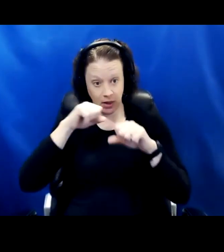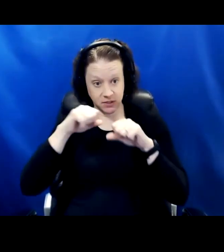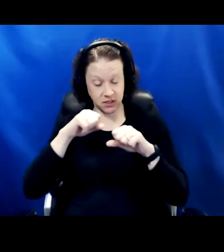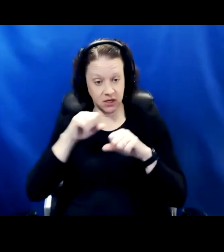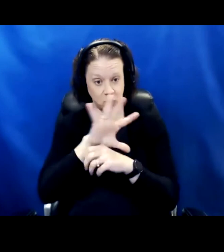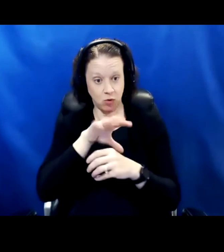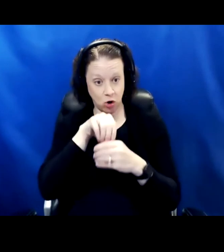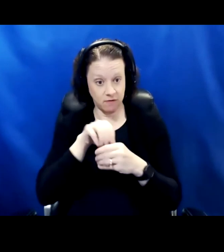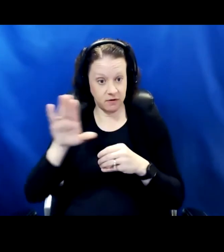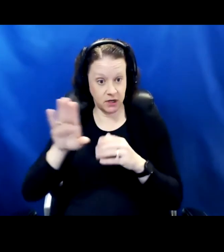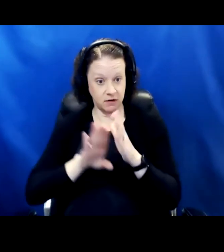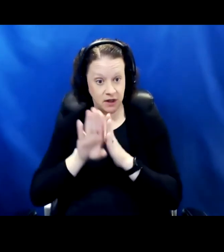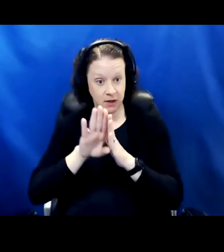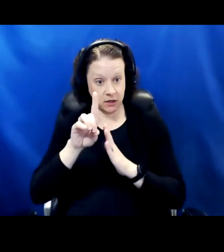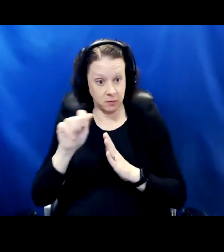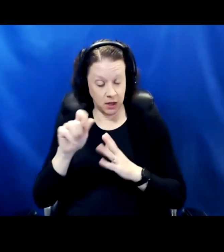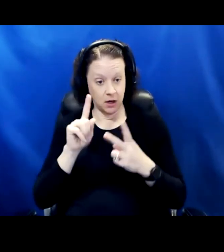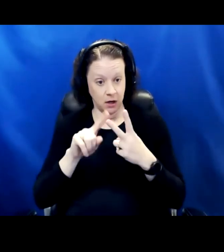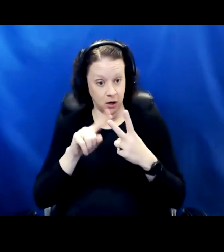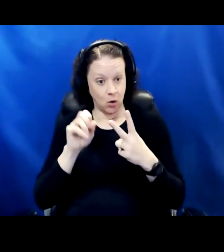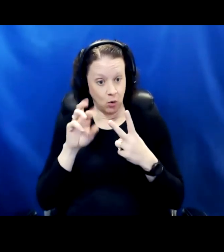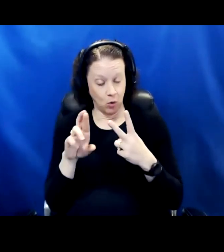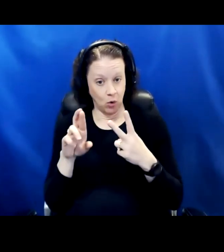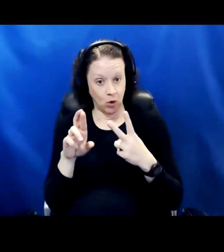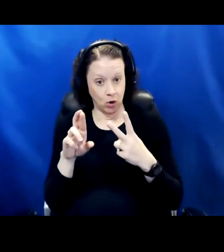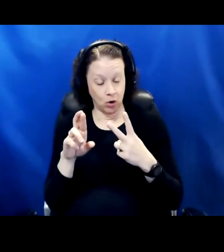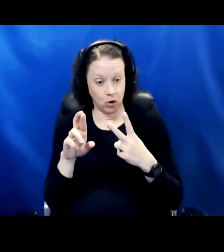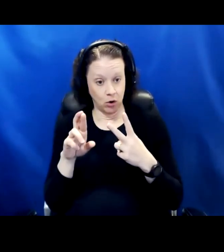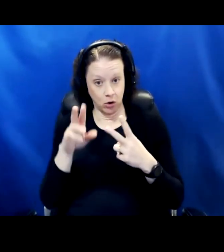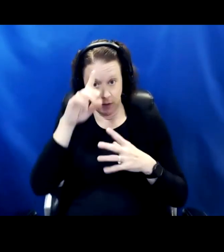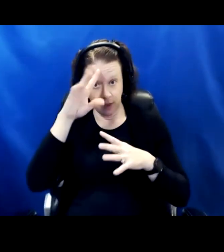of a developmental disability or the epilepsy is connected